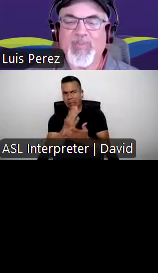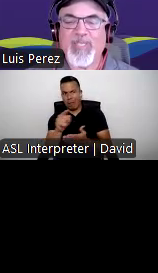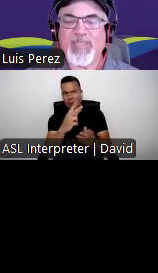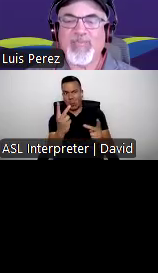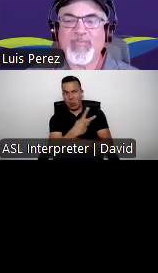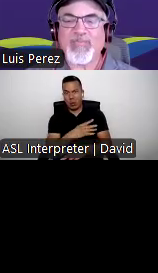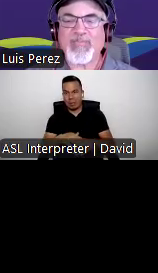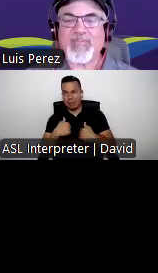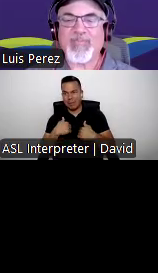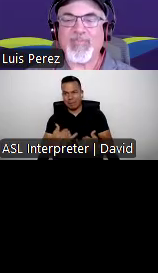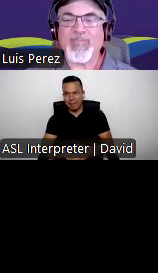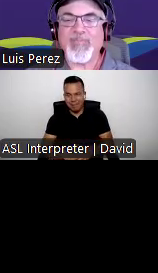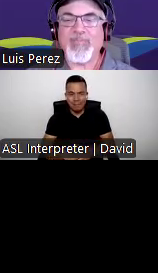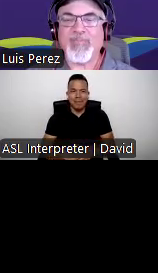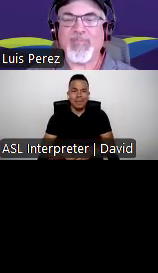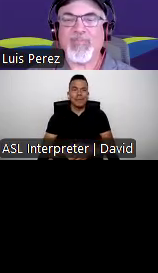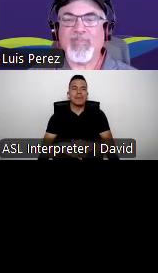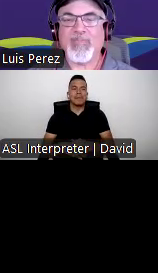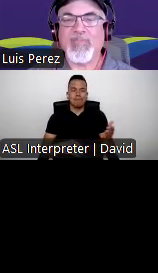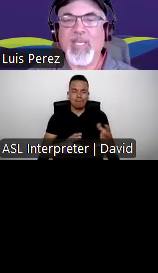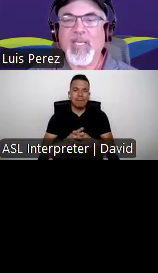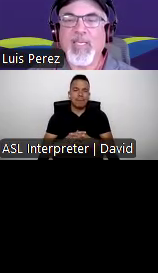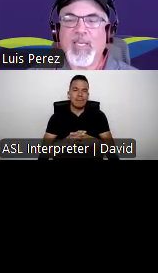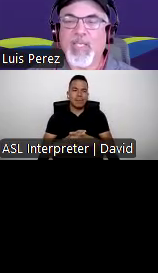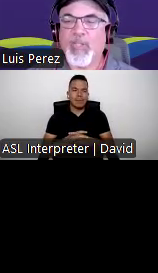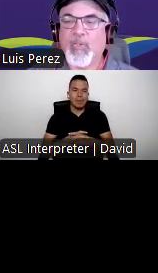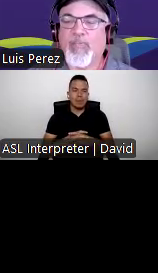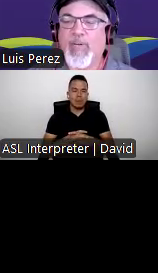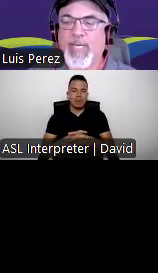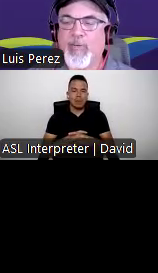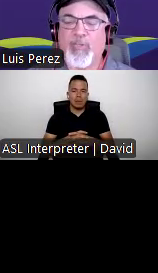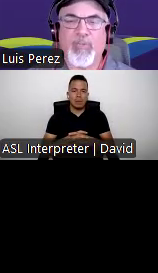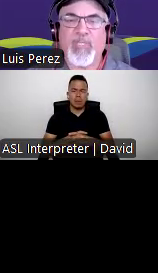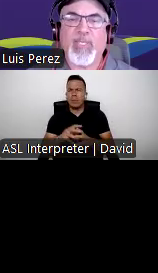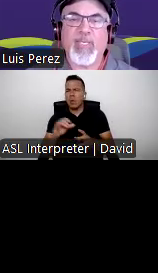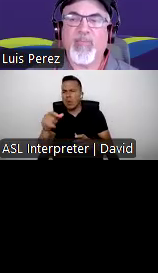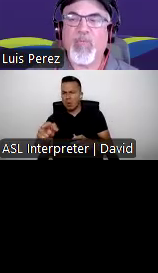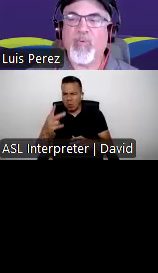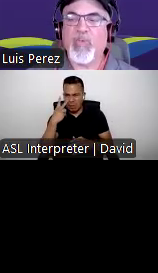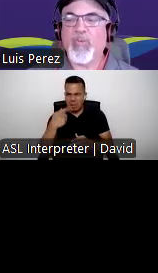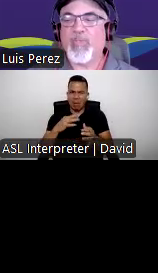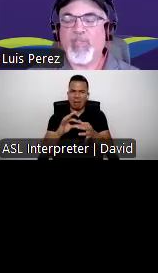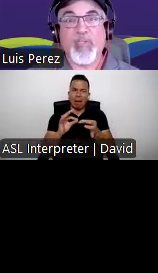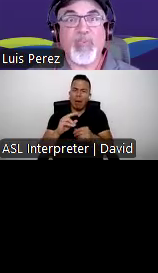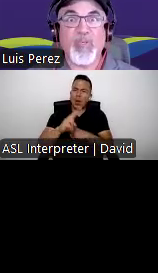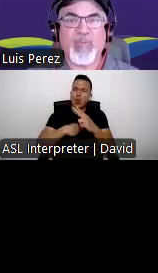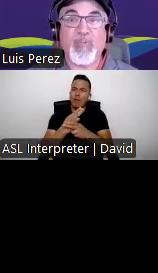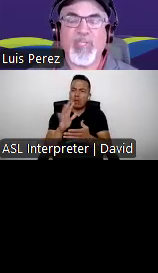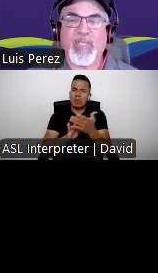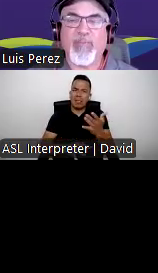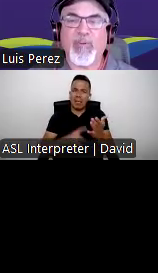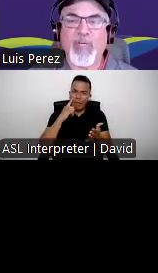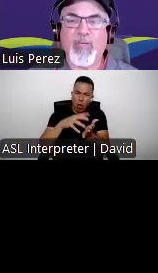please. And just to define our terms, we will be using the term "Universal Design for Learning" or